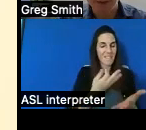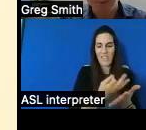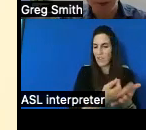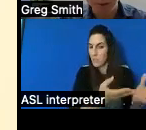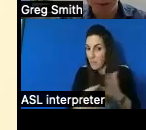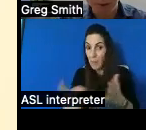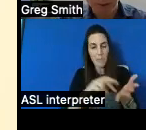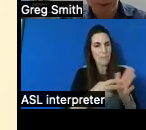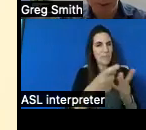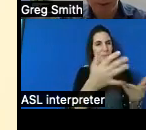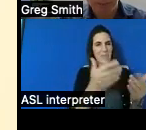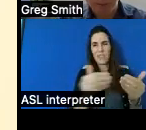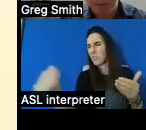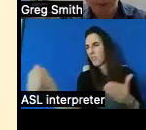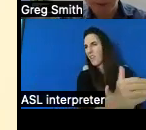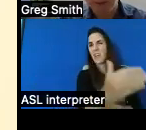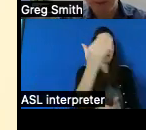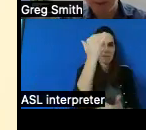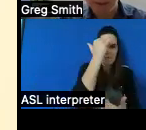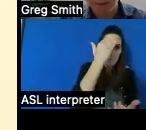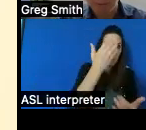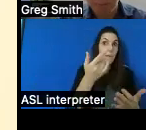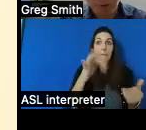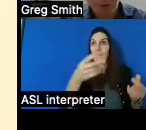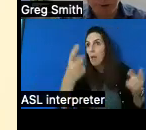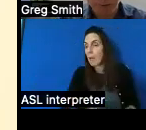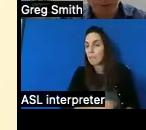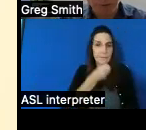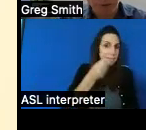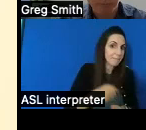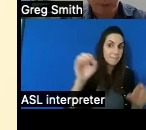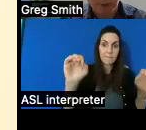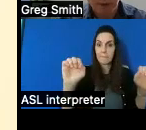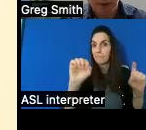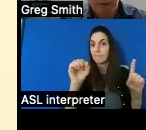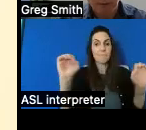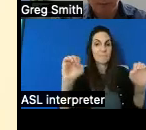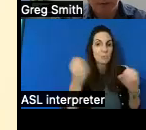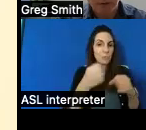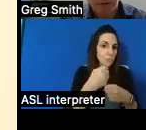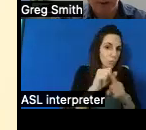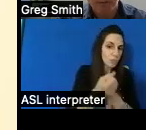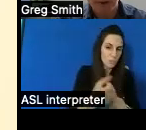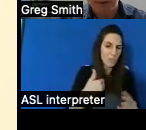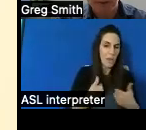game in that regard I was glad to hear that the majority of folks do uh we also know that about